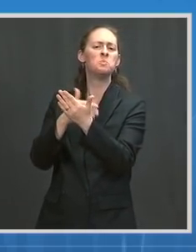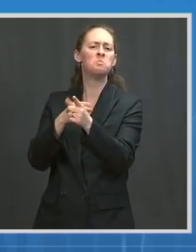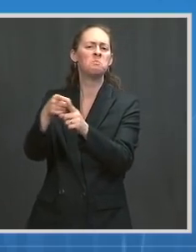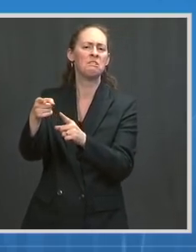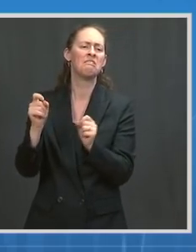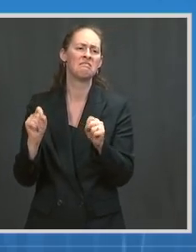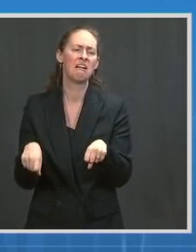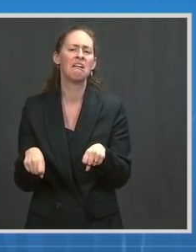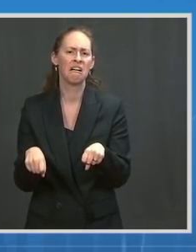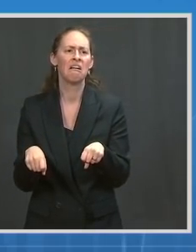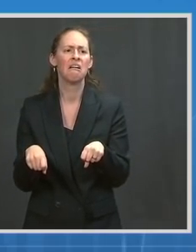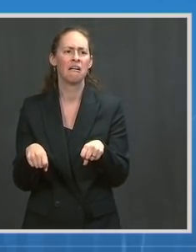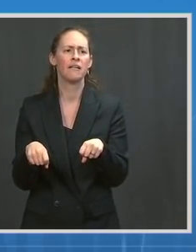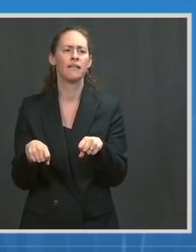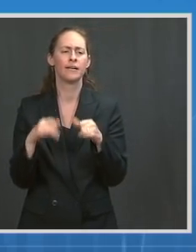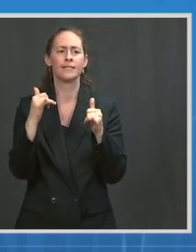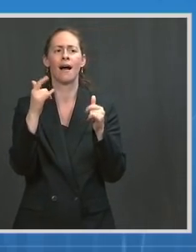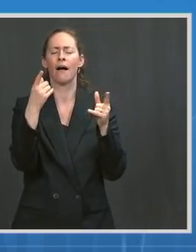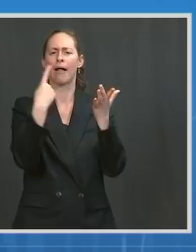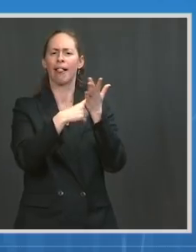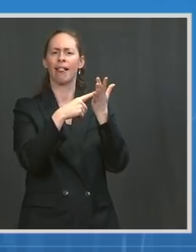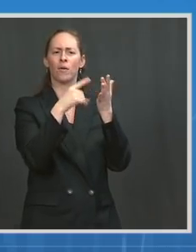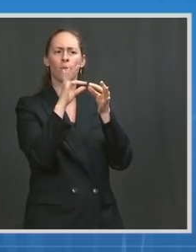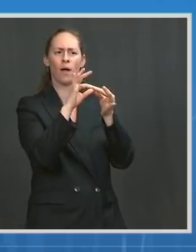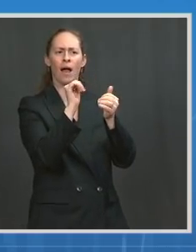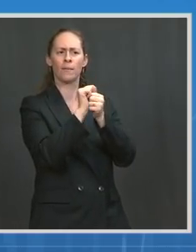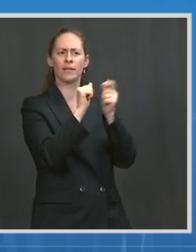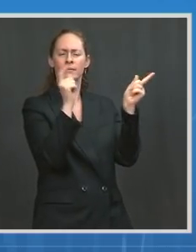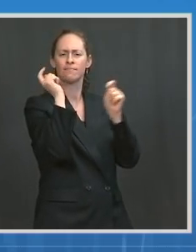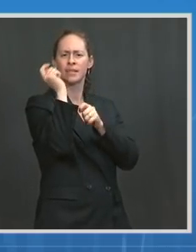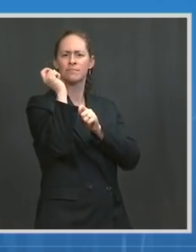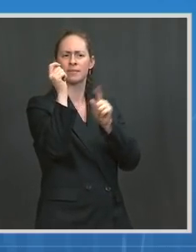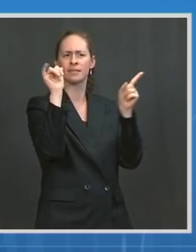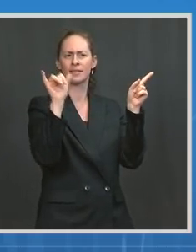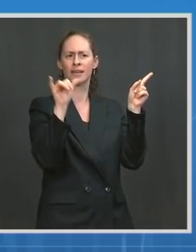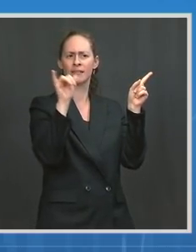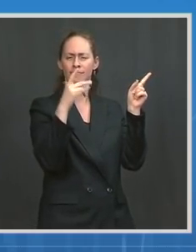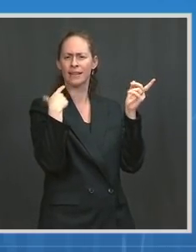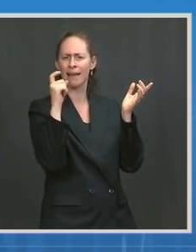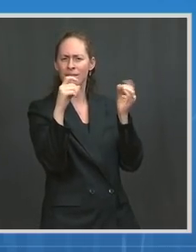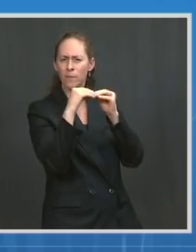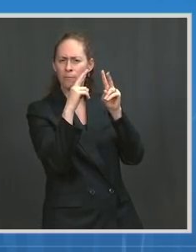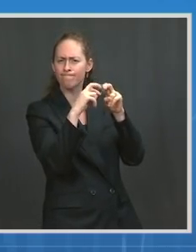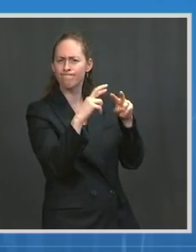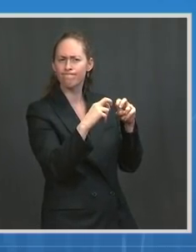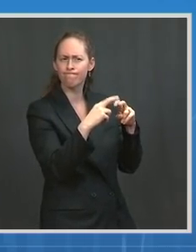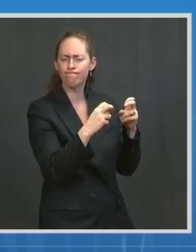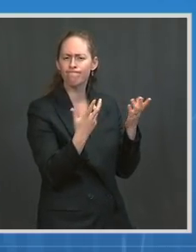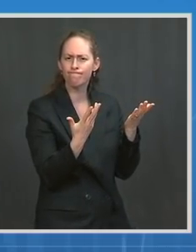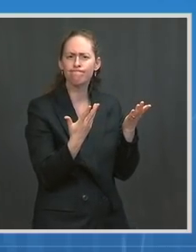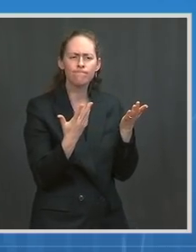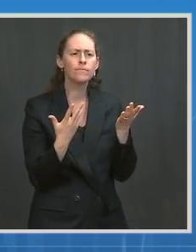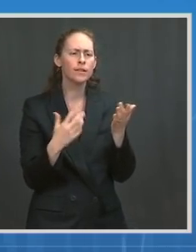we obviously need to learn more about that situation. My understanding is that six of the seven report- --